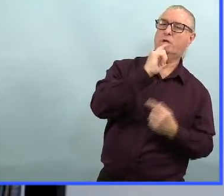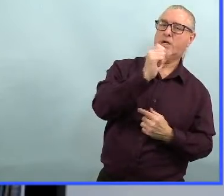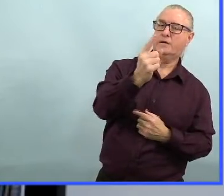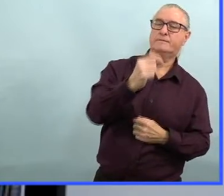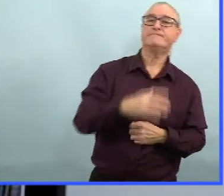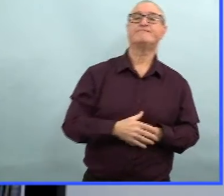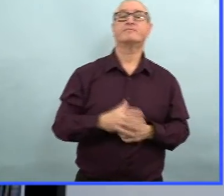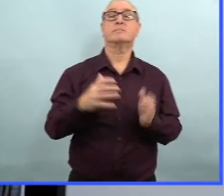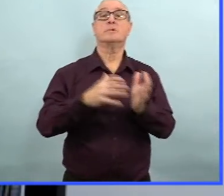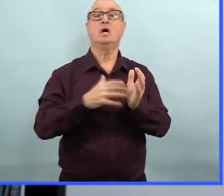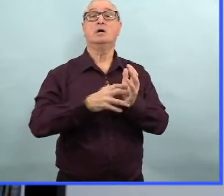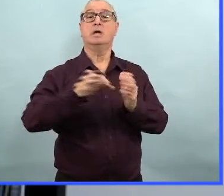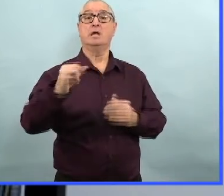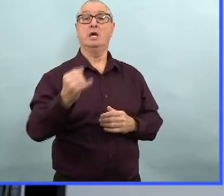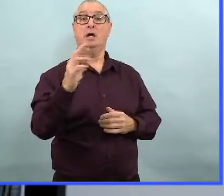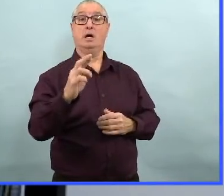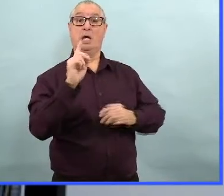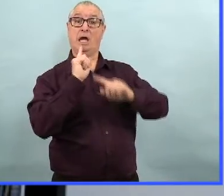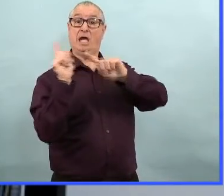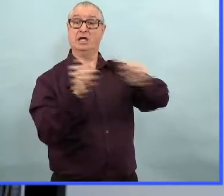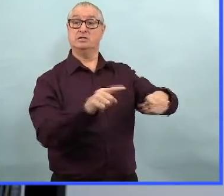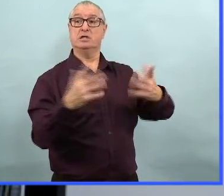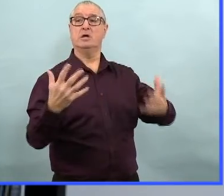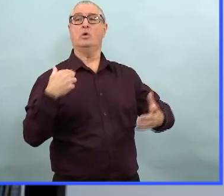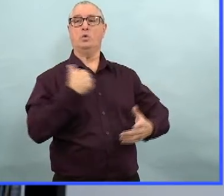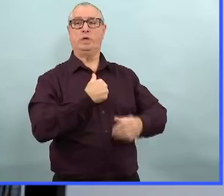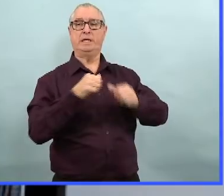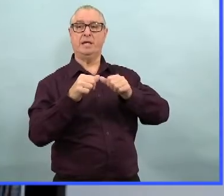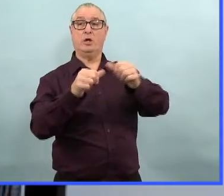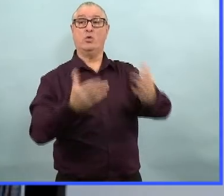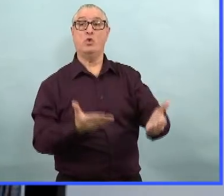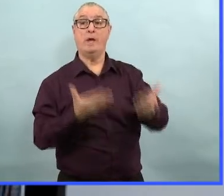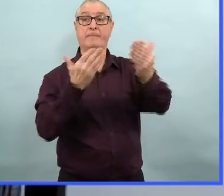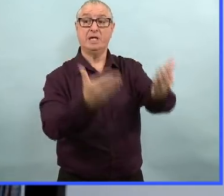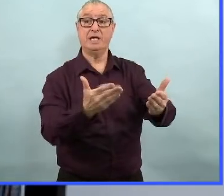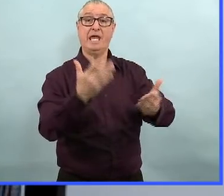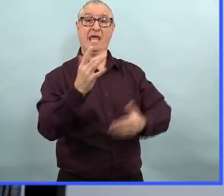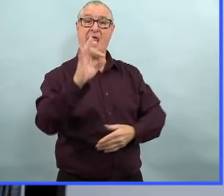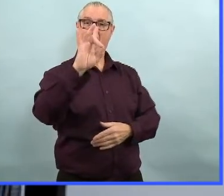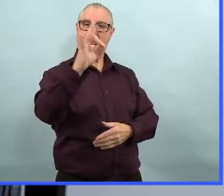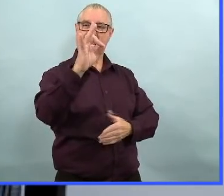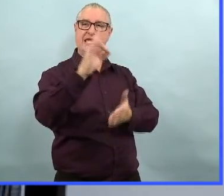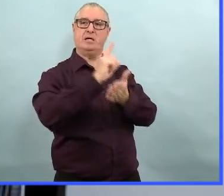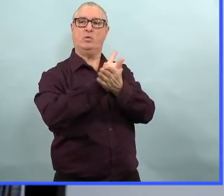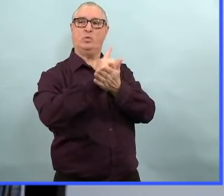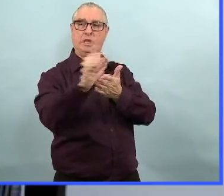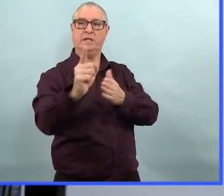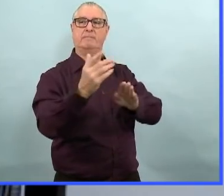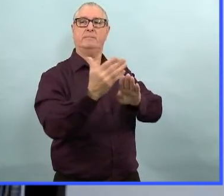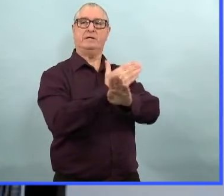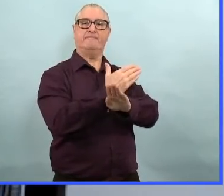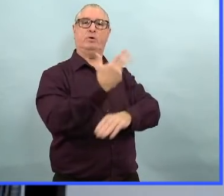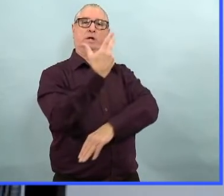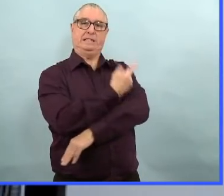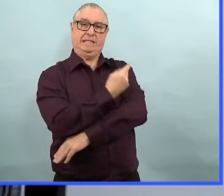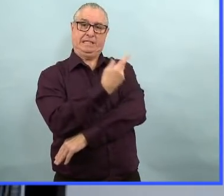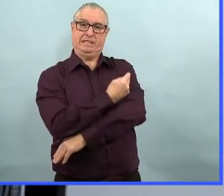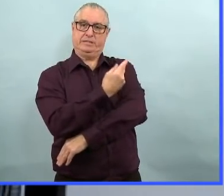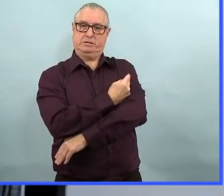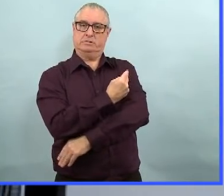eight-week interval for um kids who are under the age of 12 for a couple reasons one being that we